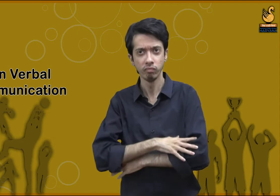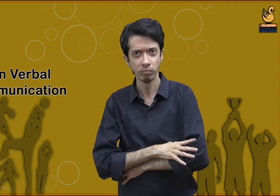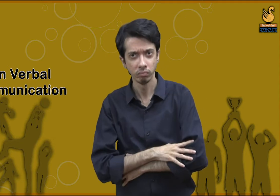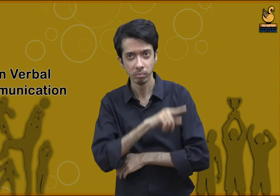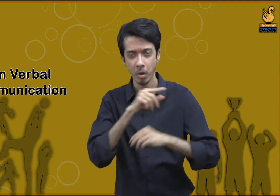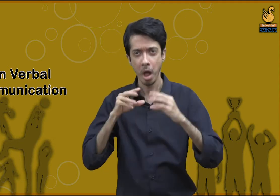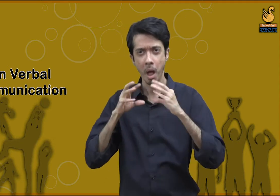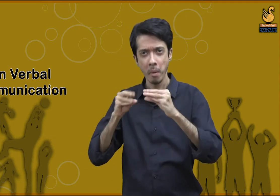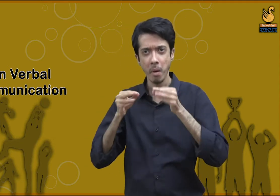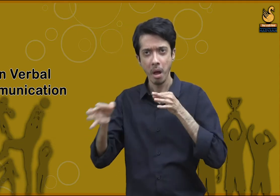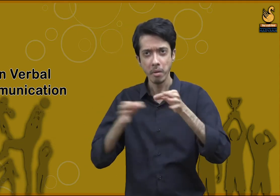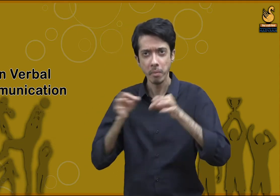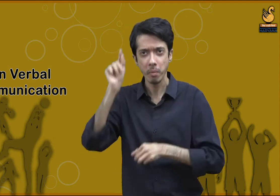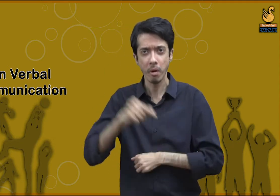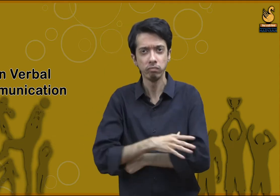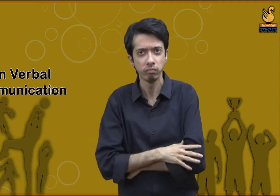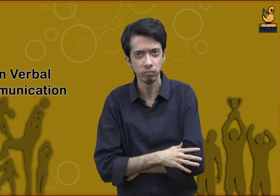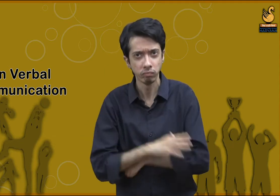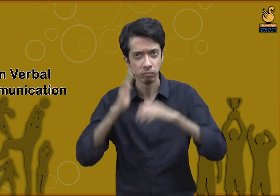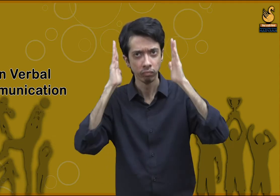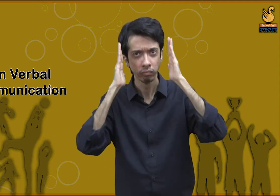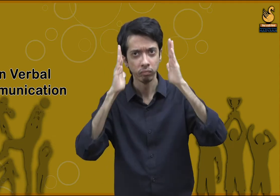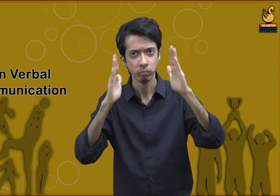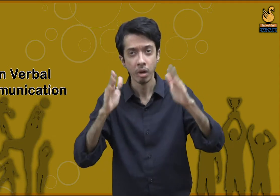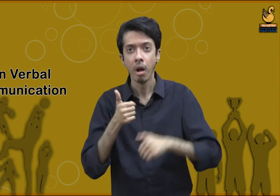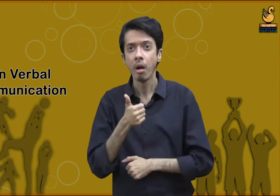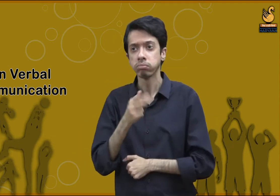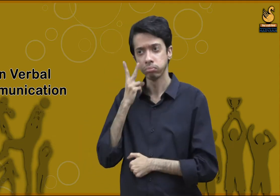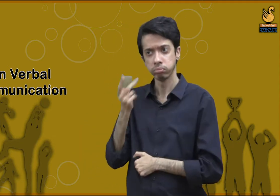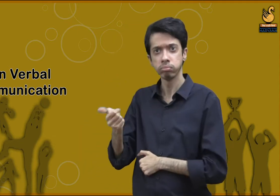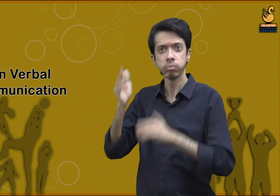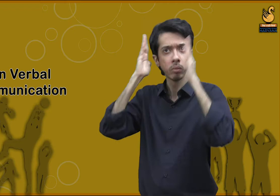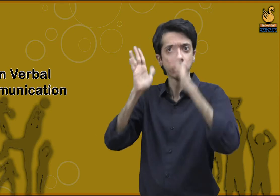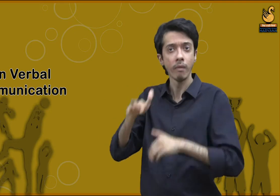We also lean forward slightly to convey that we are listening and engaged in the conversation.